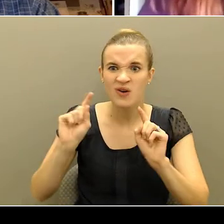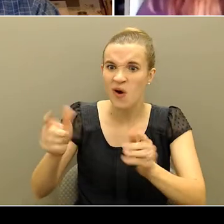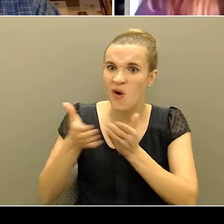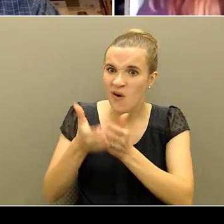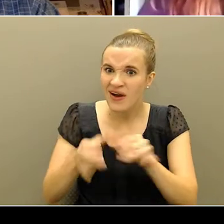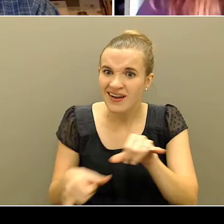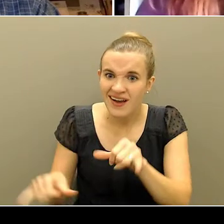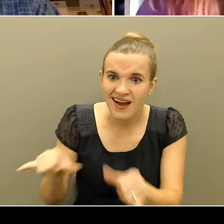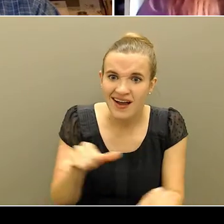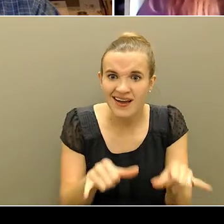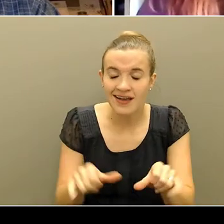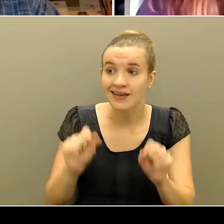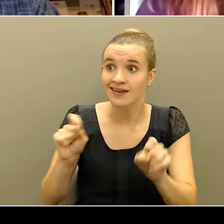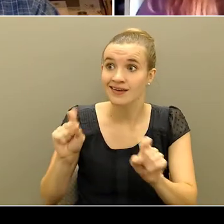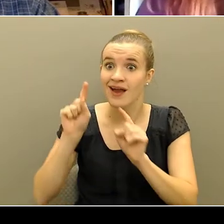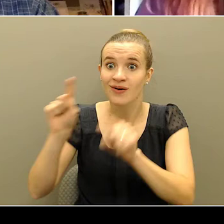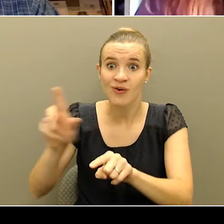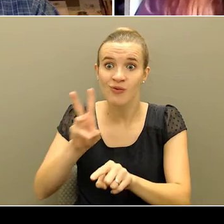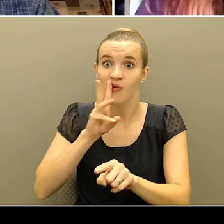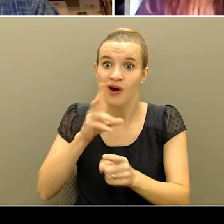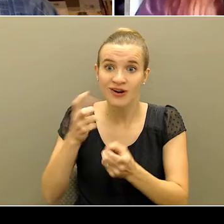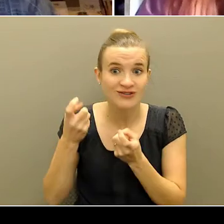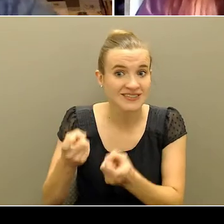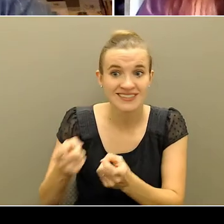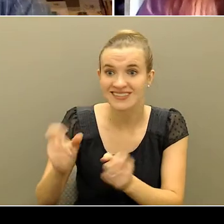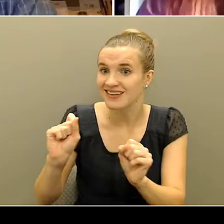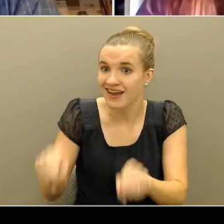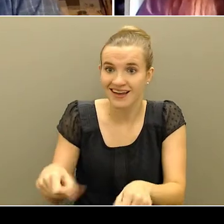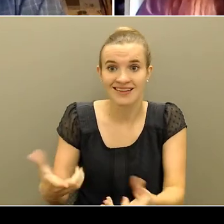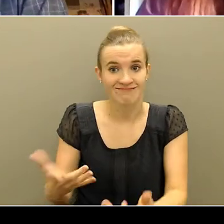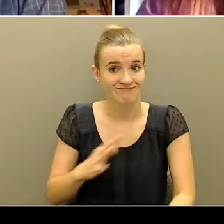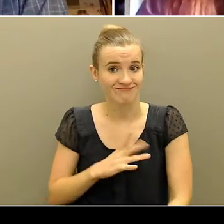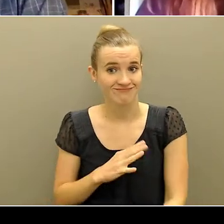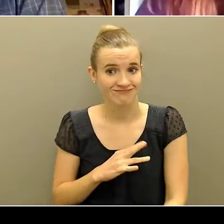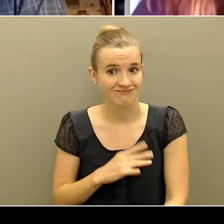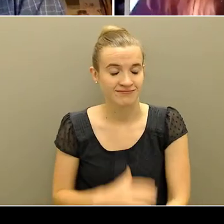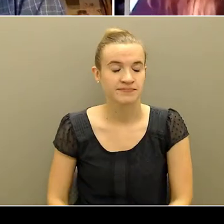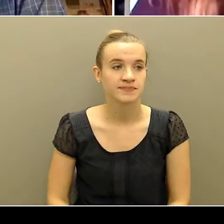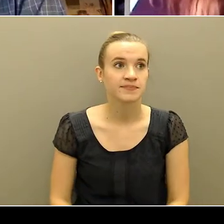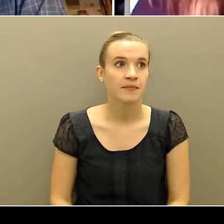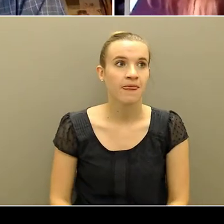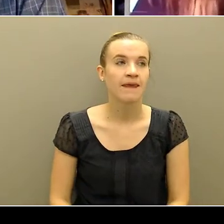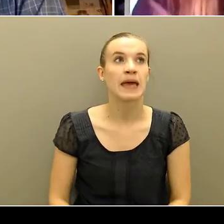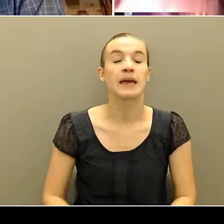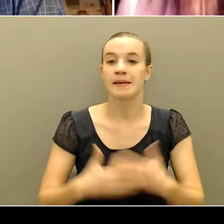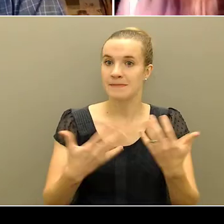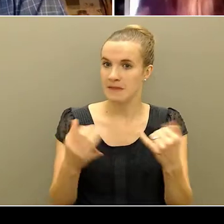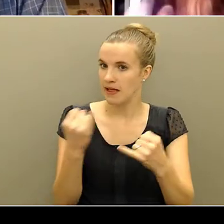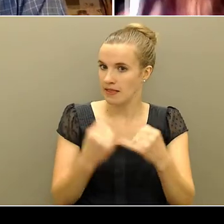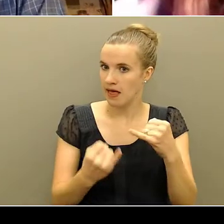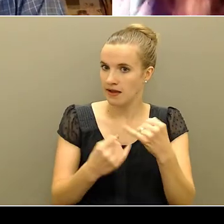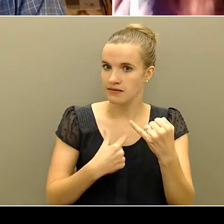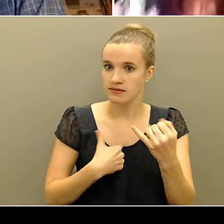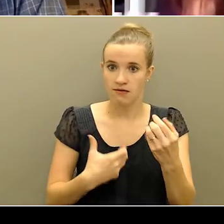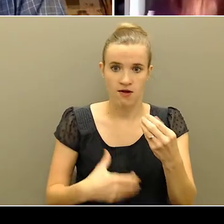talk about is like, when I, while I'm traveling, like what do I do to you